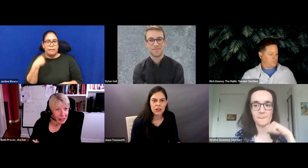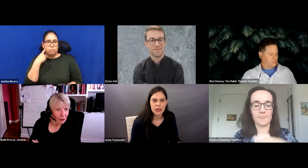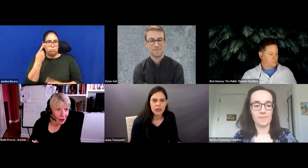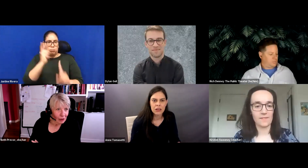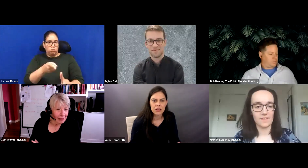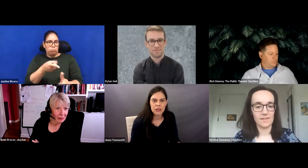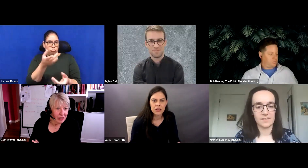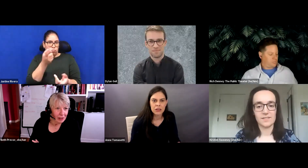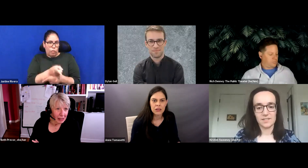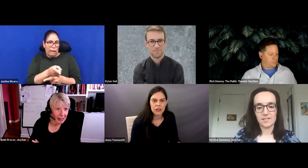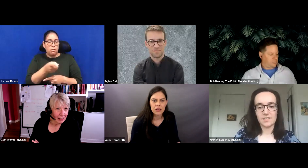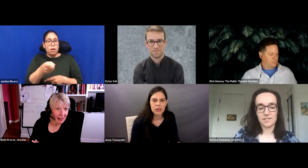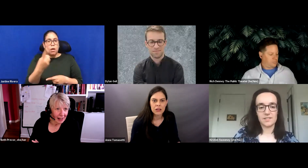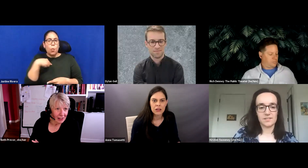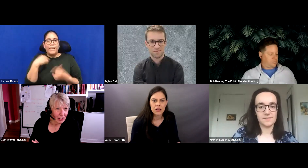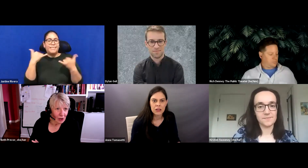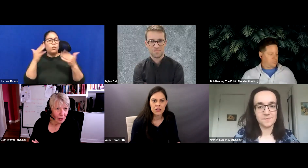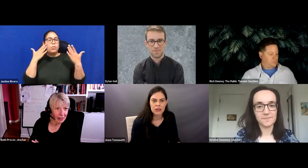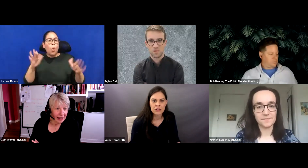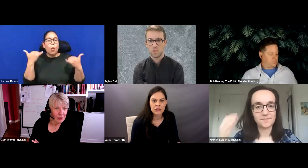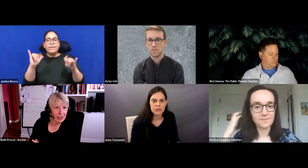we don't know. I mean, we're still playing. And so this was a